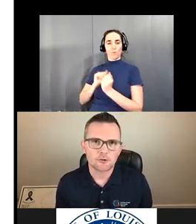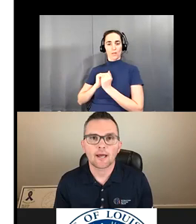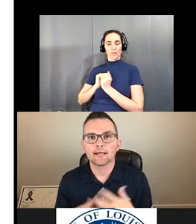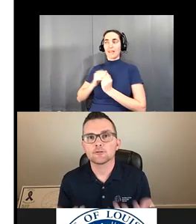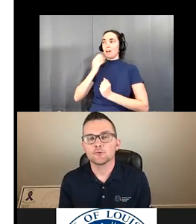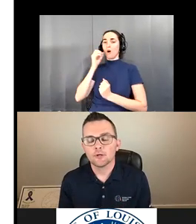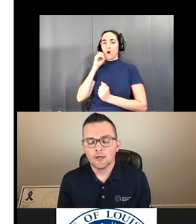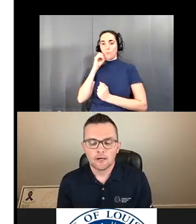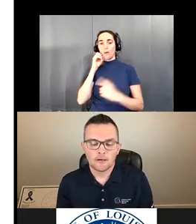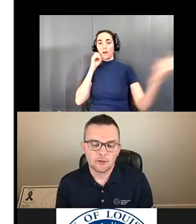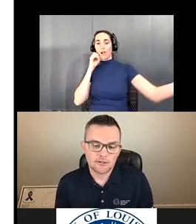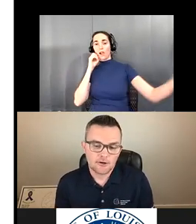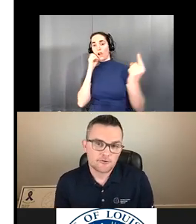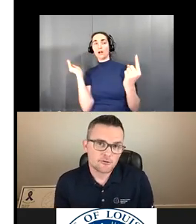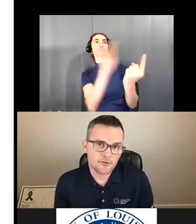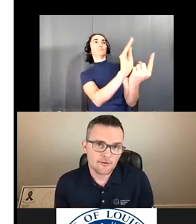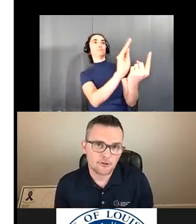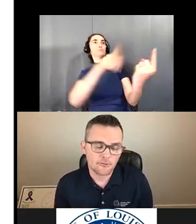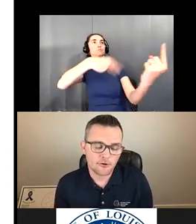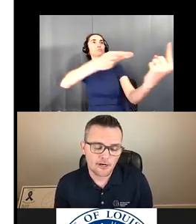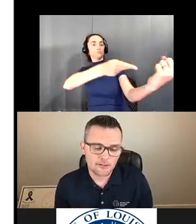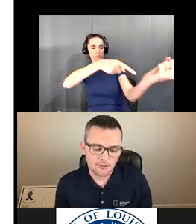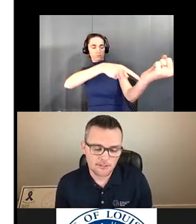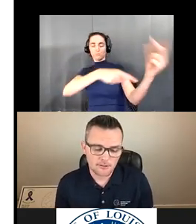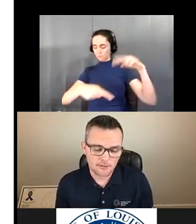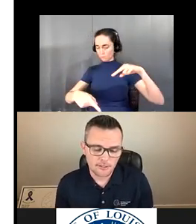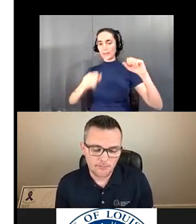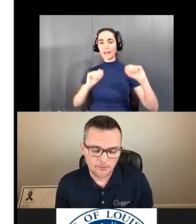hand to police officers if they have to come to your house if that's able to be